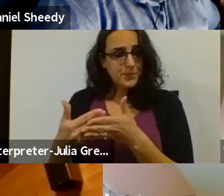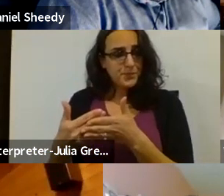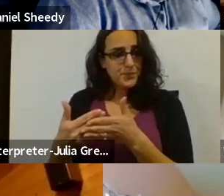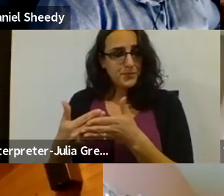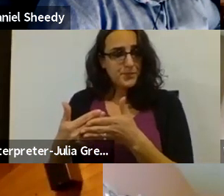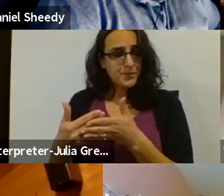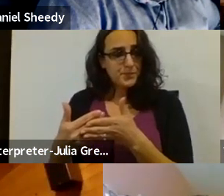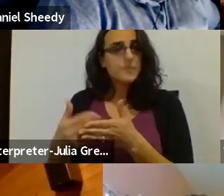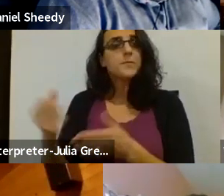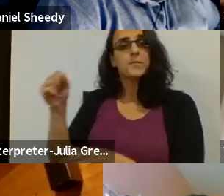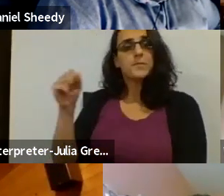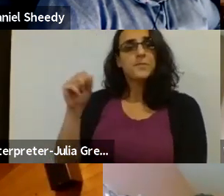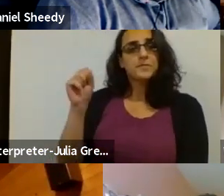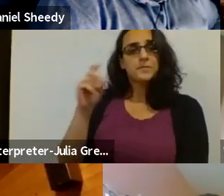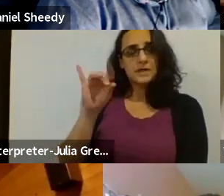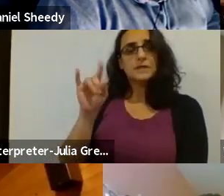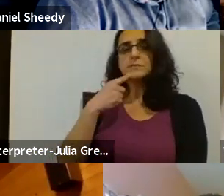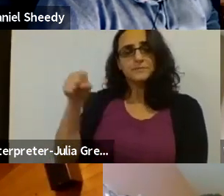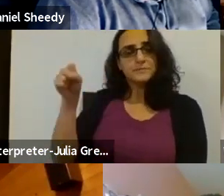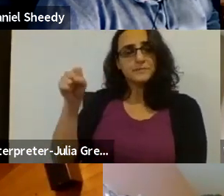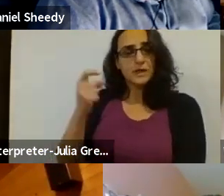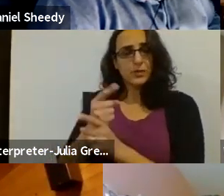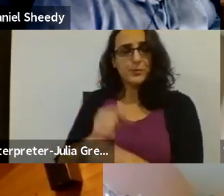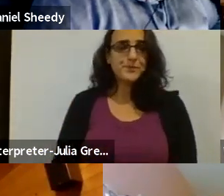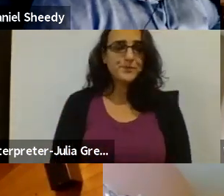Joe Baeta, Supt. : That's correct. Carolyn Gallagher: Looks good. Okay, perfect. Thank you.